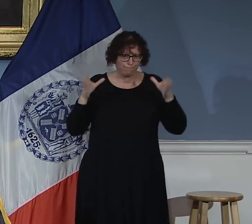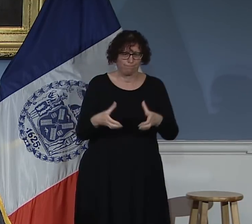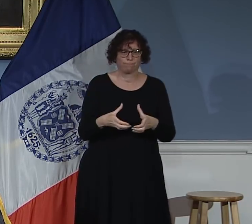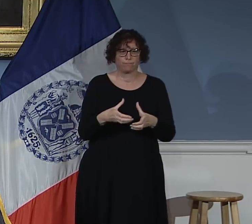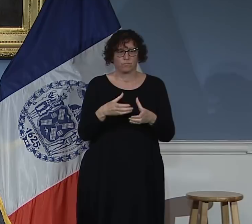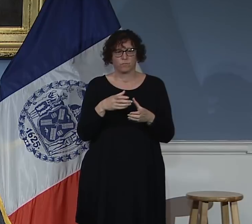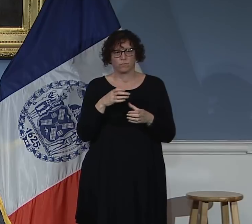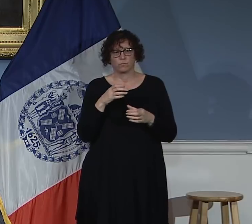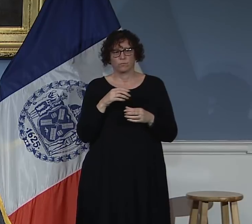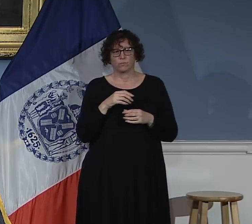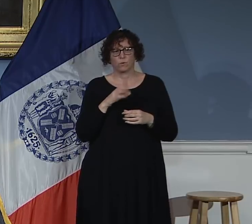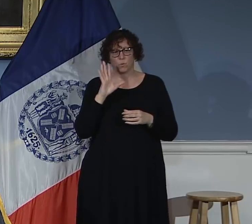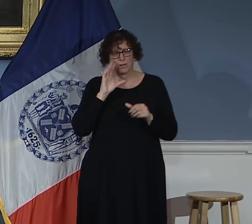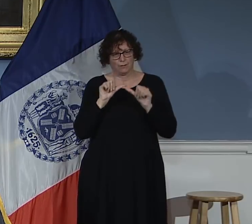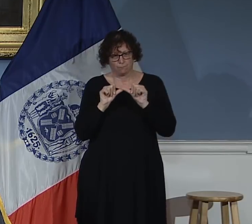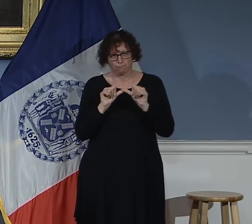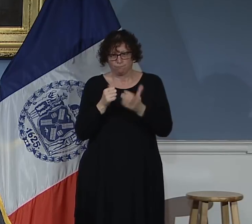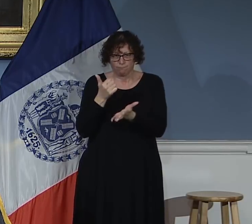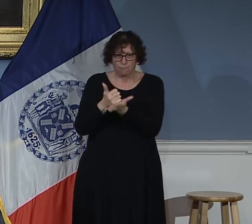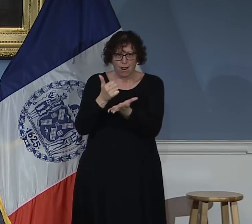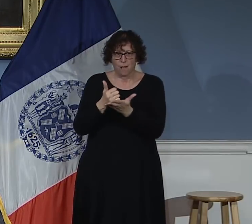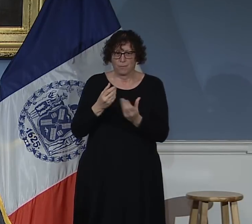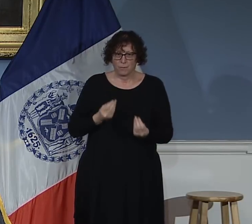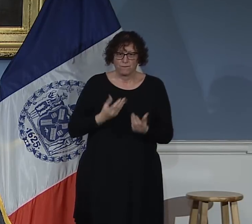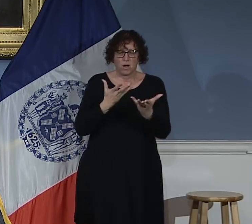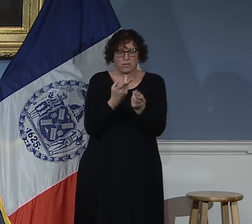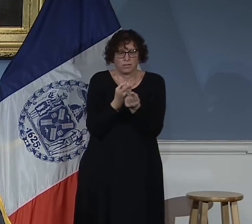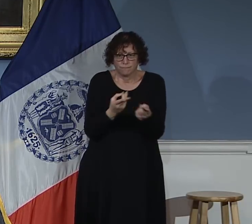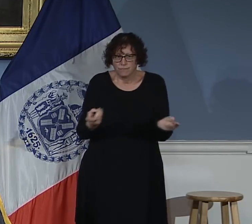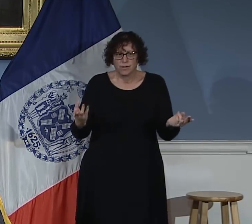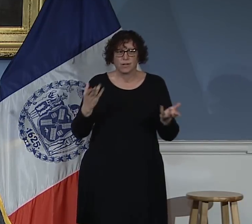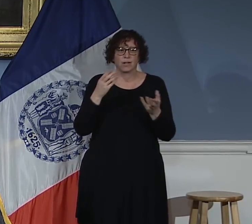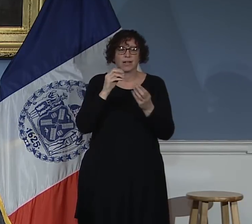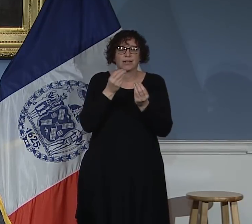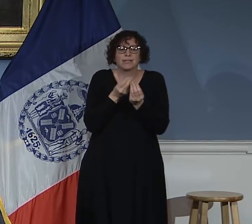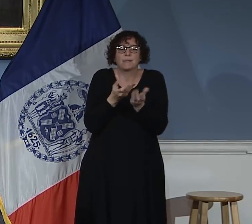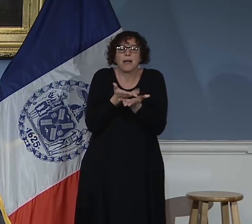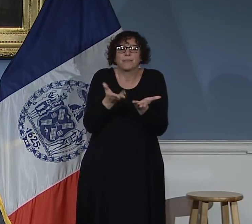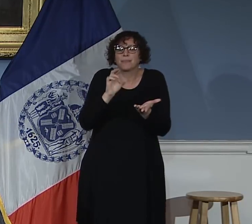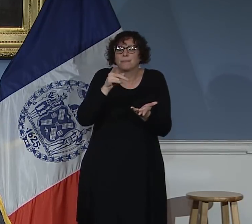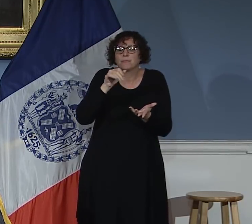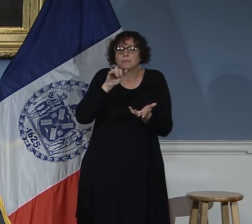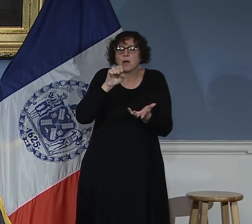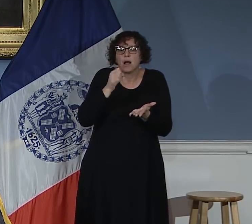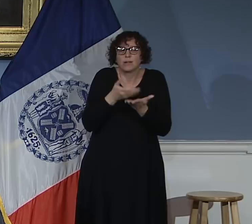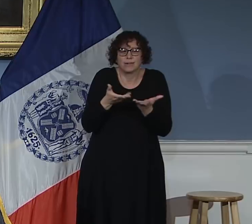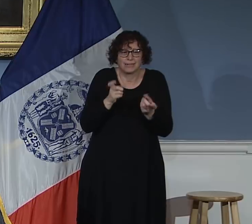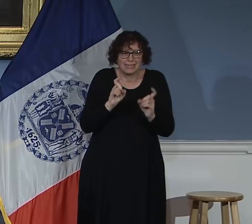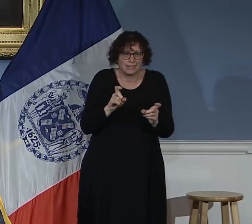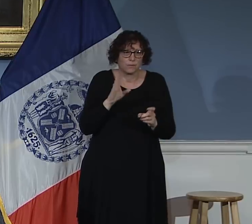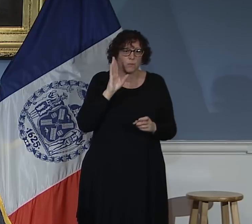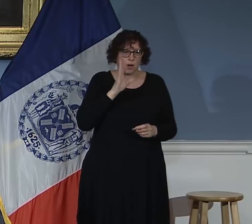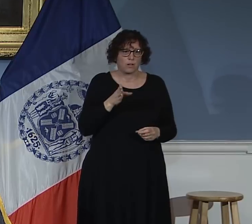HEALTH AND HOSPITAL SYSTEM, VOLUNTARILY HOSPITALS, THE CITY -- I KNOW THE STATE FEELS THESA MEW AY. WE WILL DO